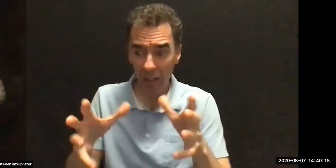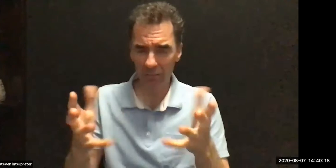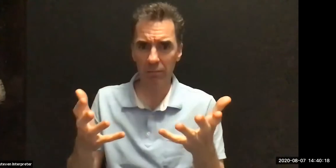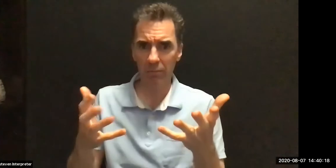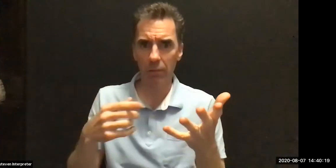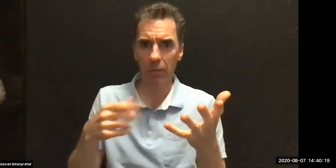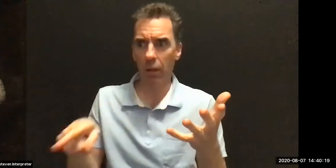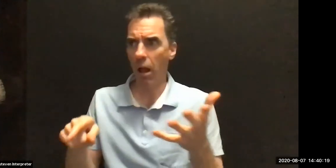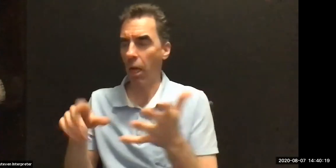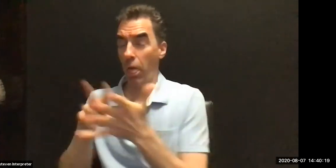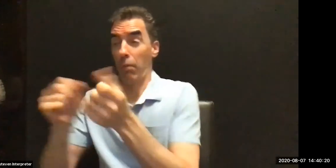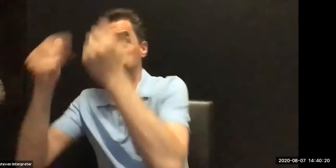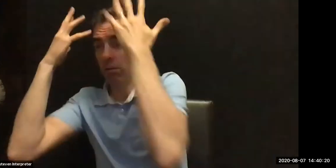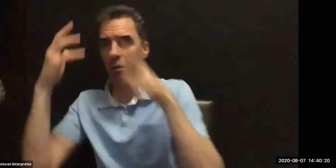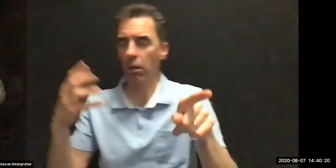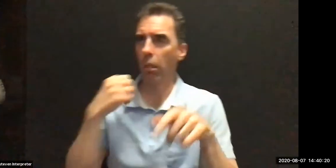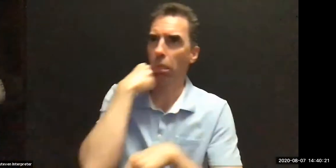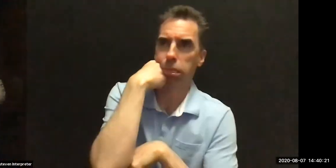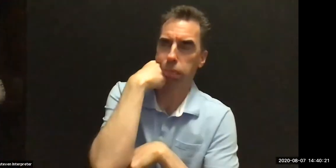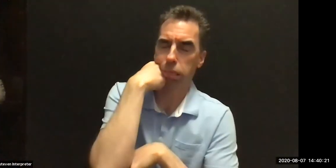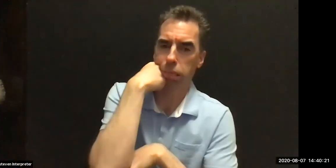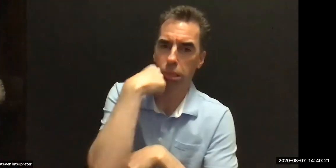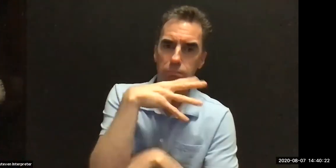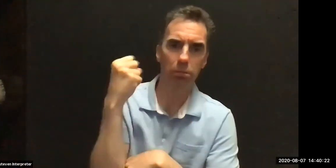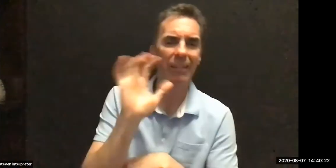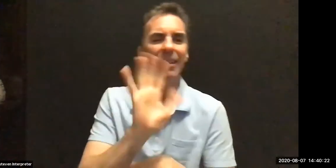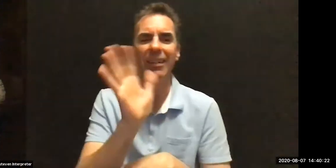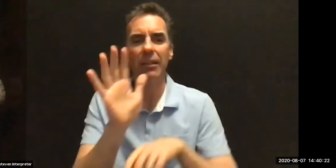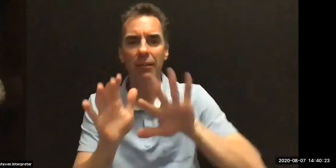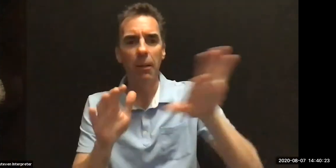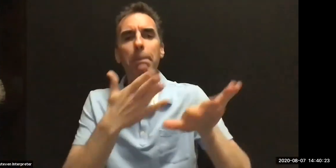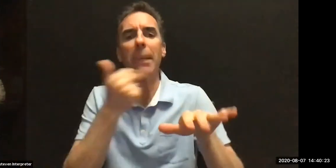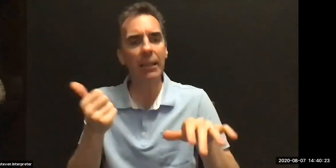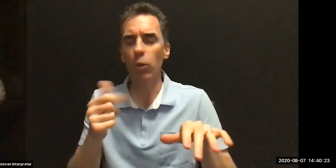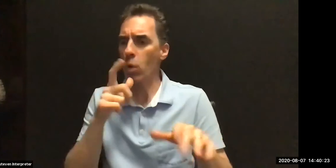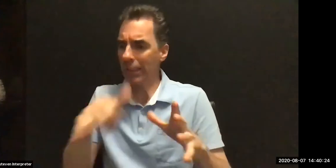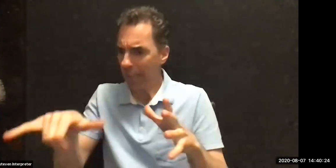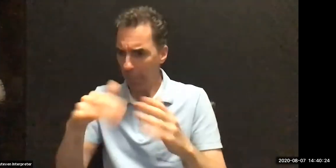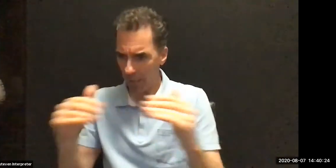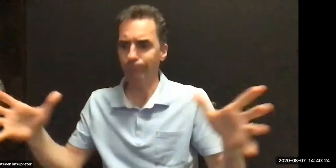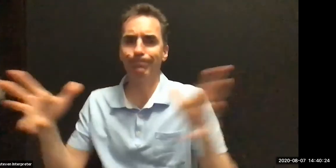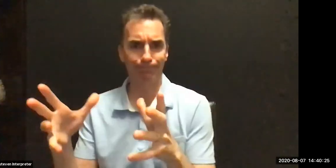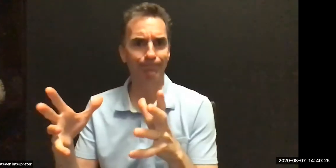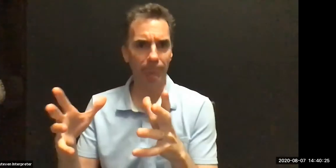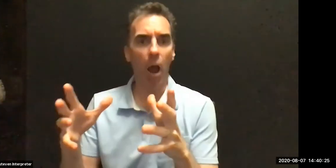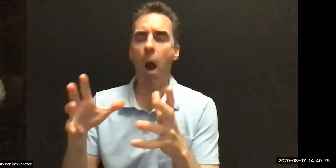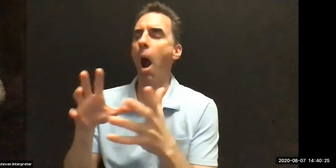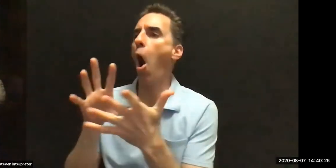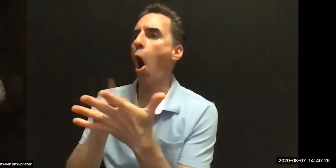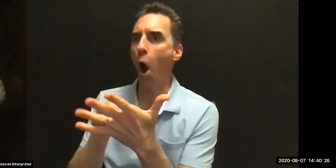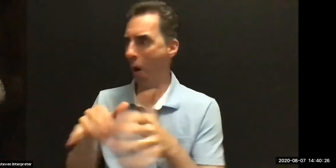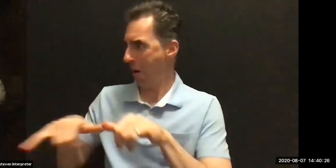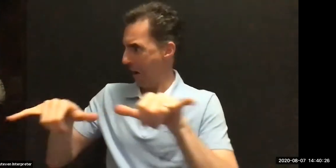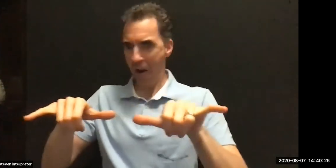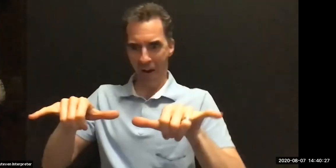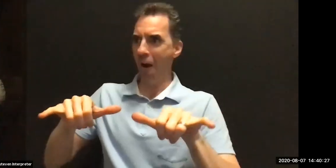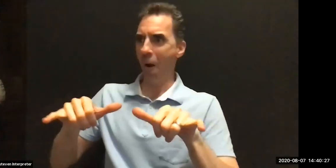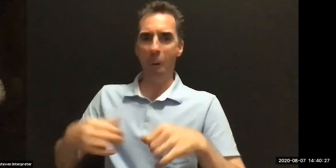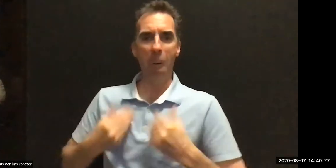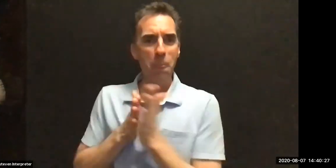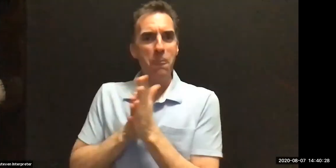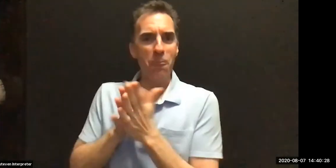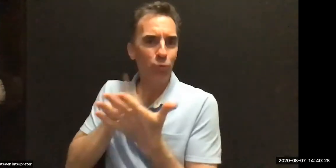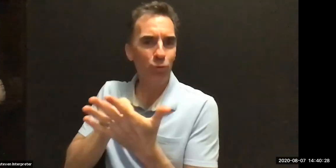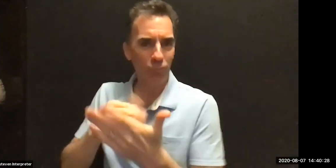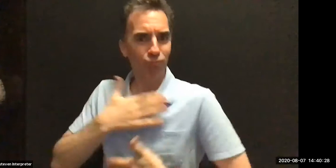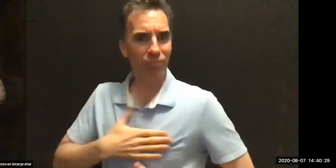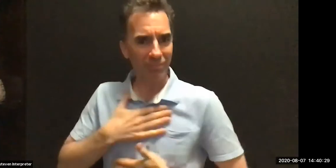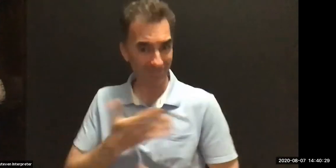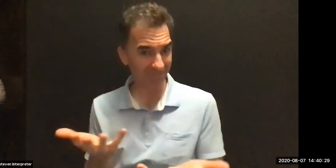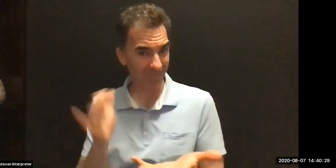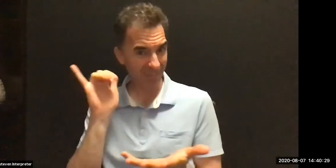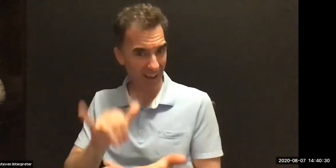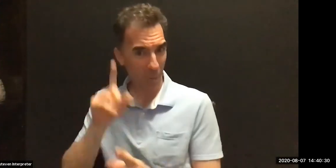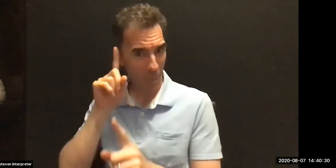Channelle Charest: Multiple voices represent and present in that arena is super essential to us evolving as a culture, and as a community. And so that's kind of geek ys Academy